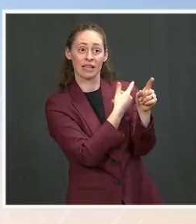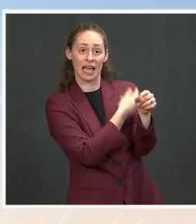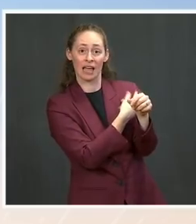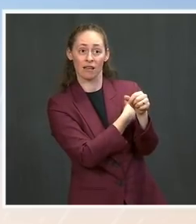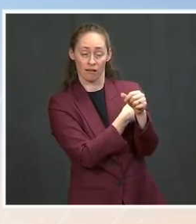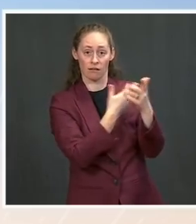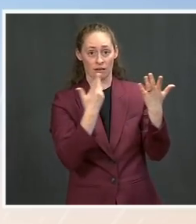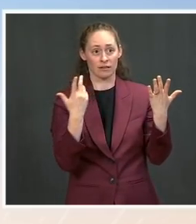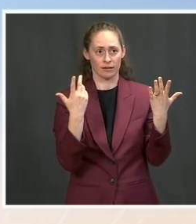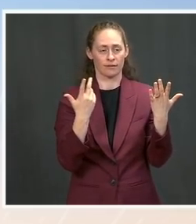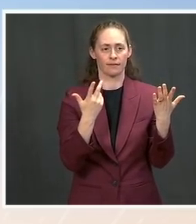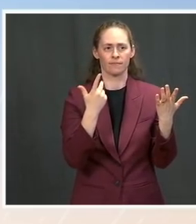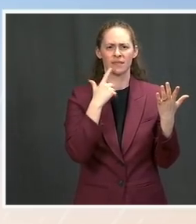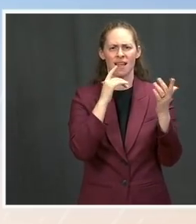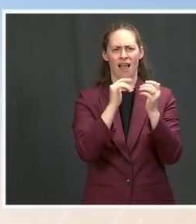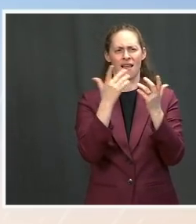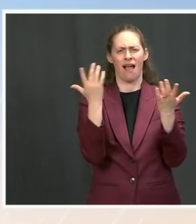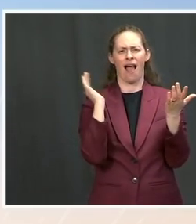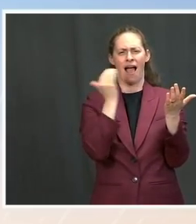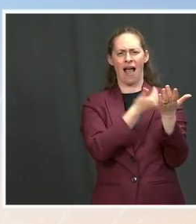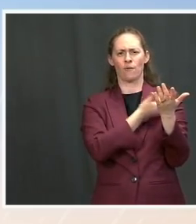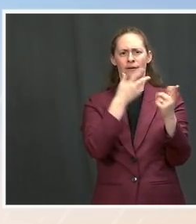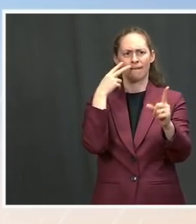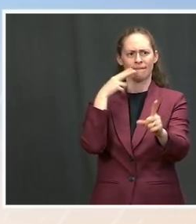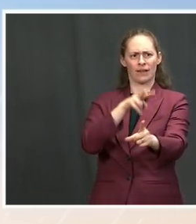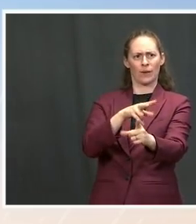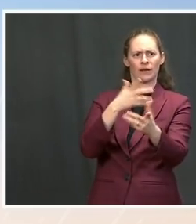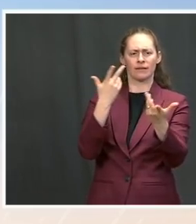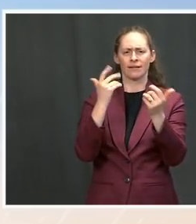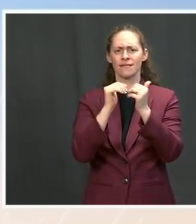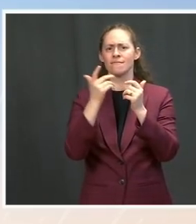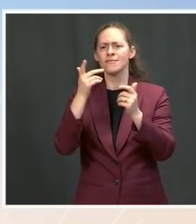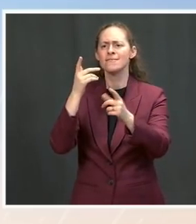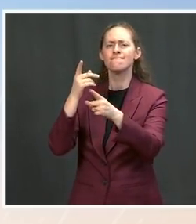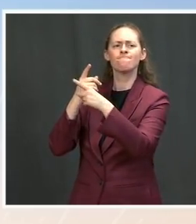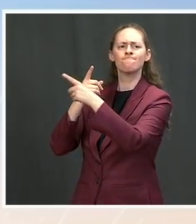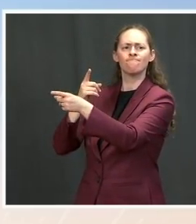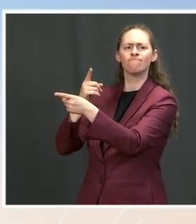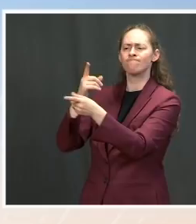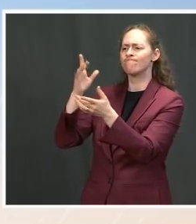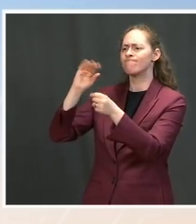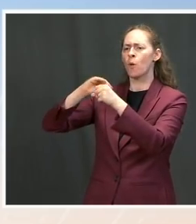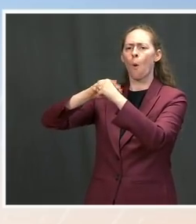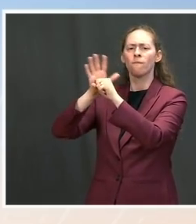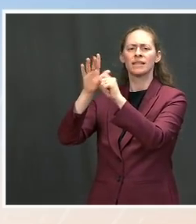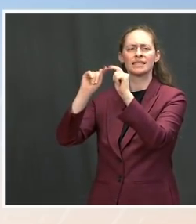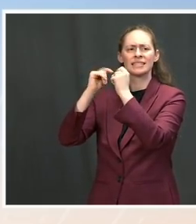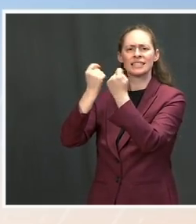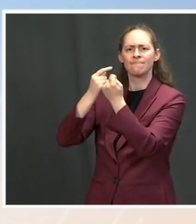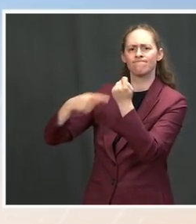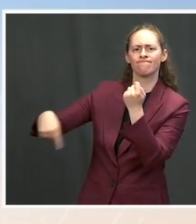from the White House, from Jeff Zients and our COVID team, is continue to operationalize getting these shots out into the country.